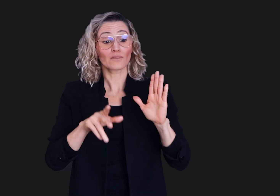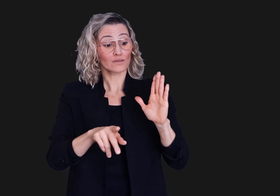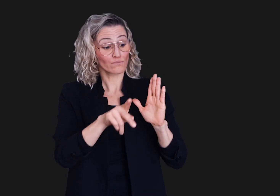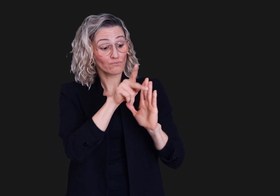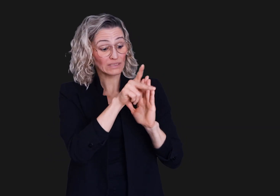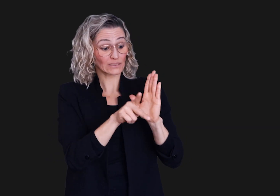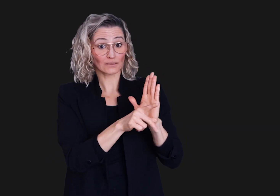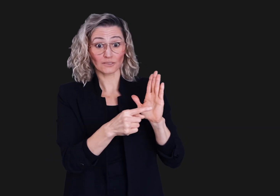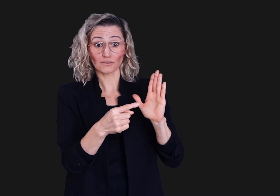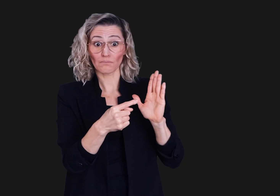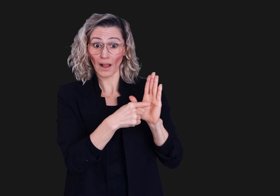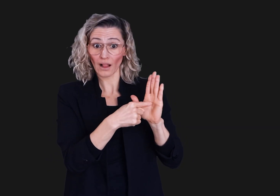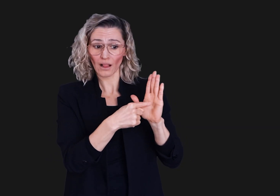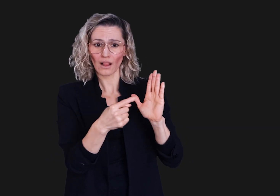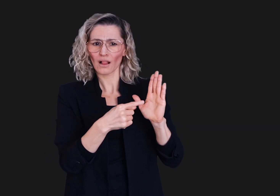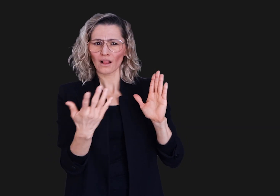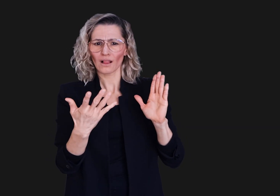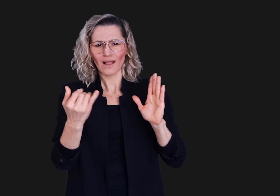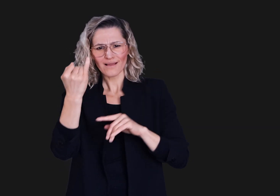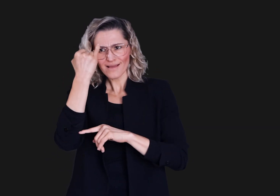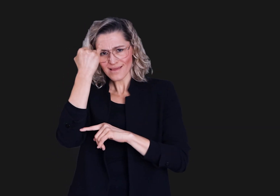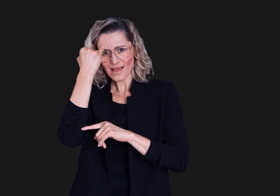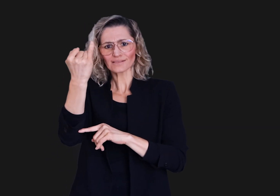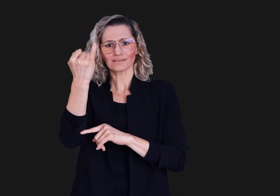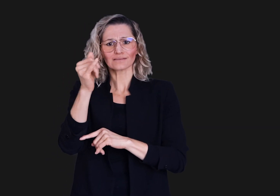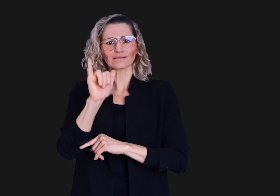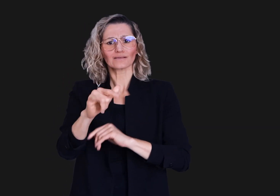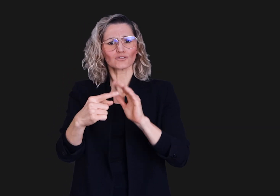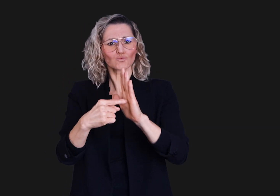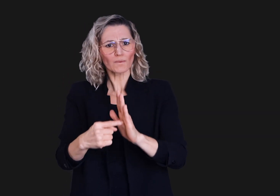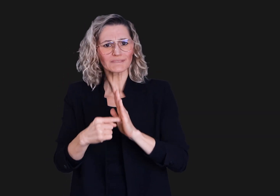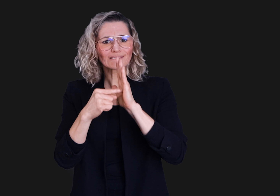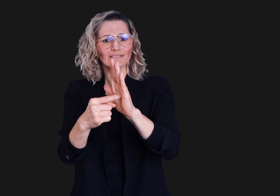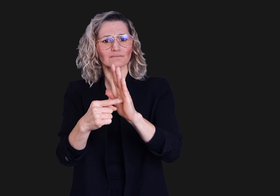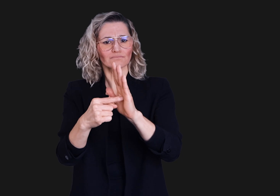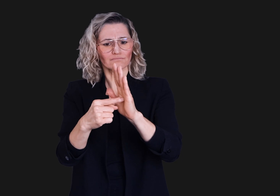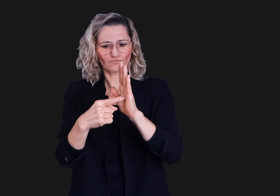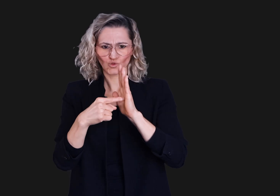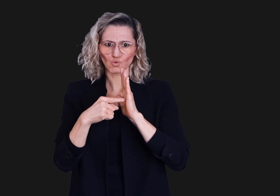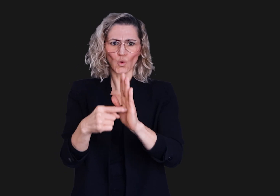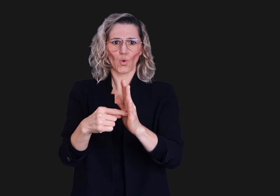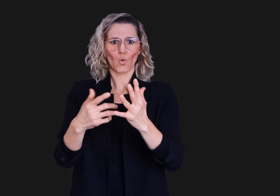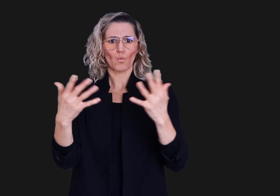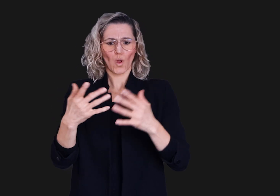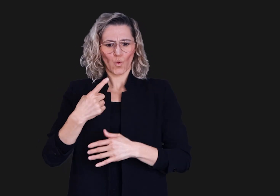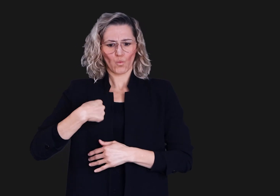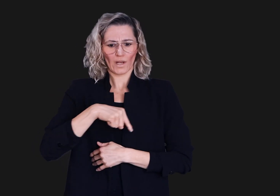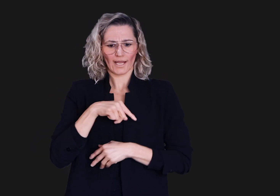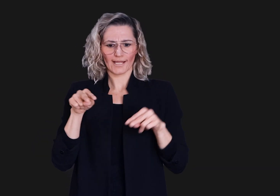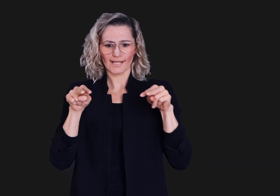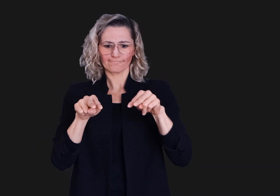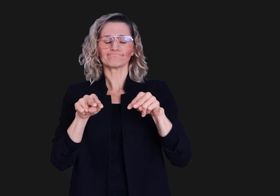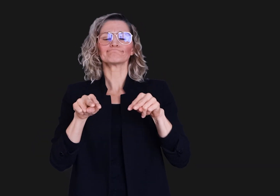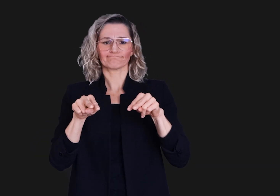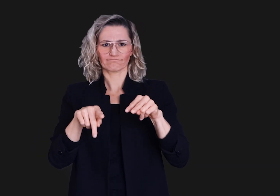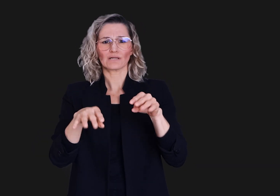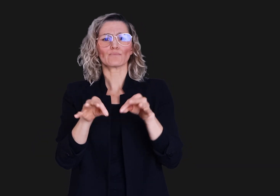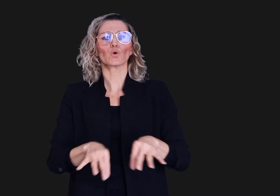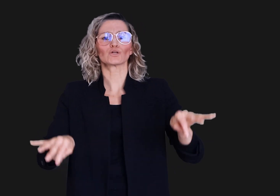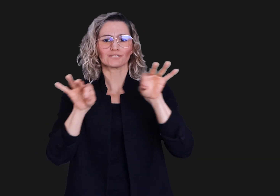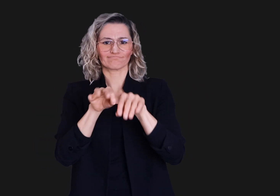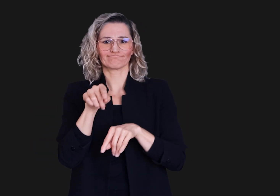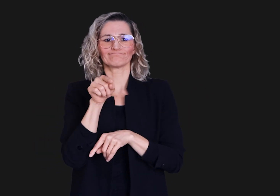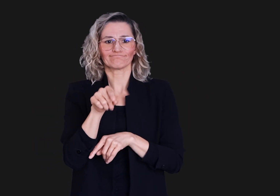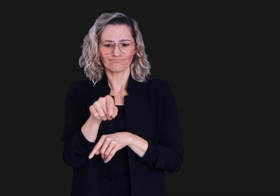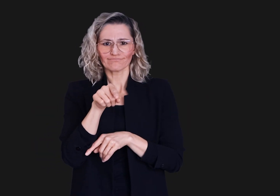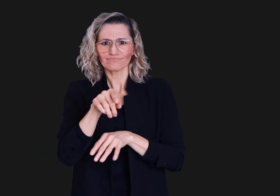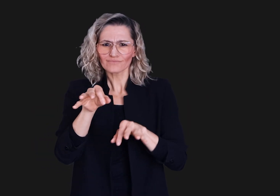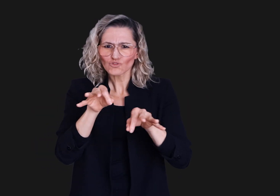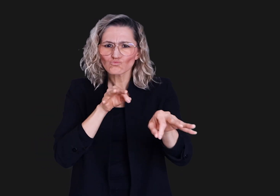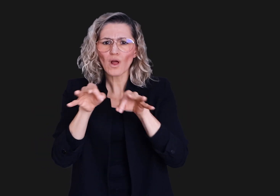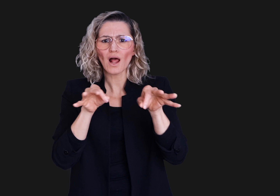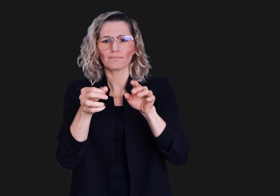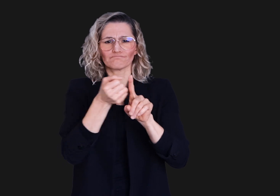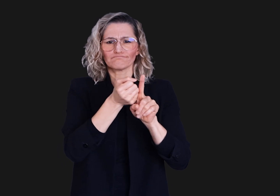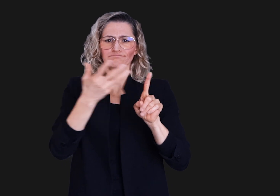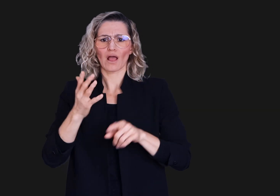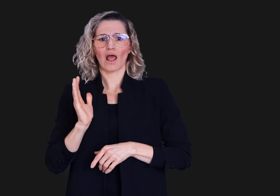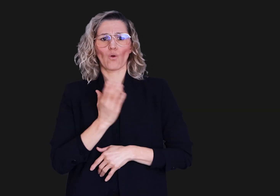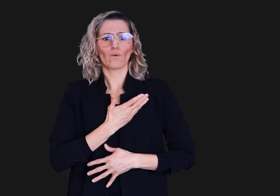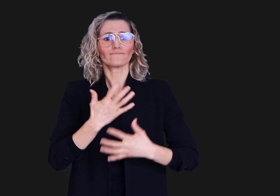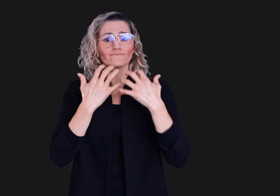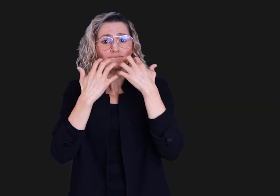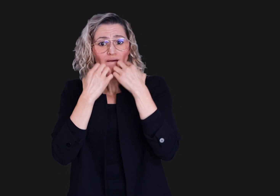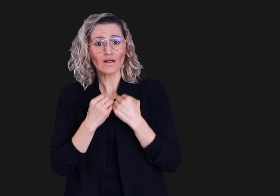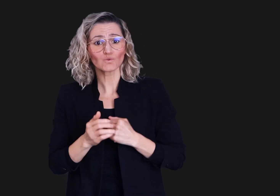A principle is an idea that represents what we find important. It describes our values.